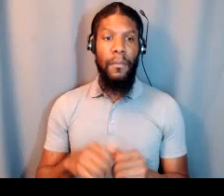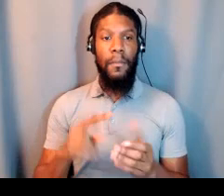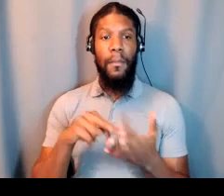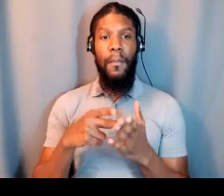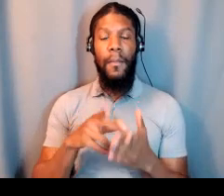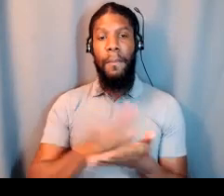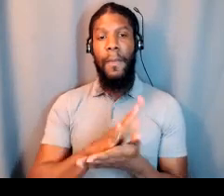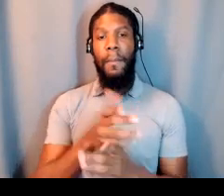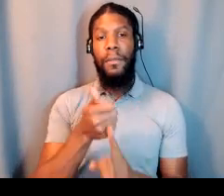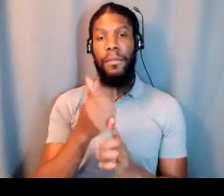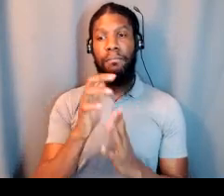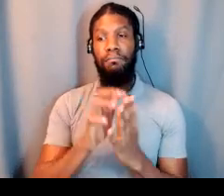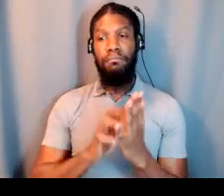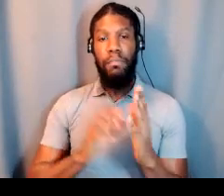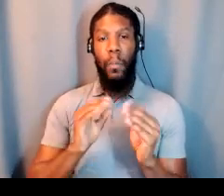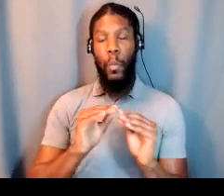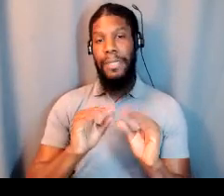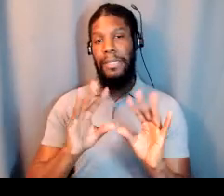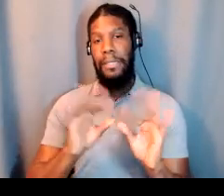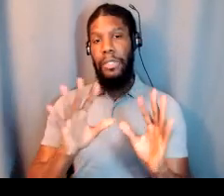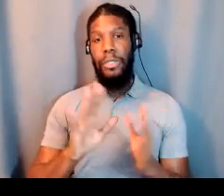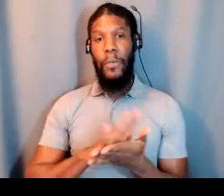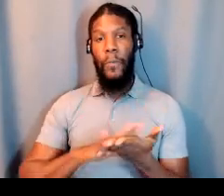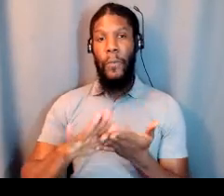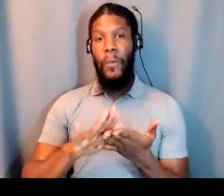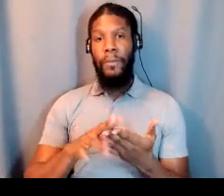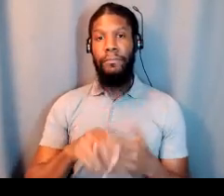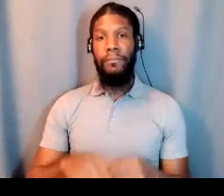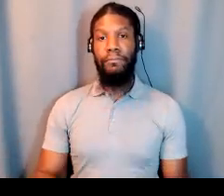comes to the students. I also would recommend not